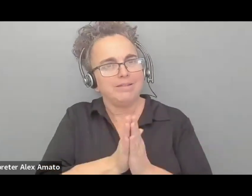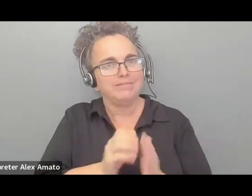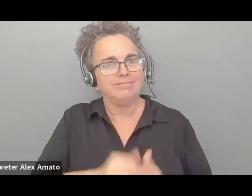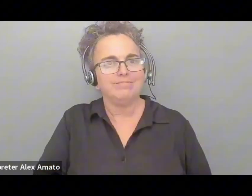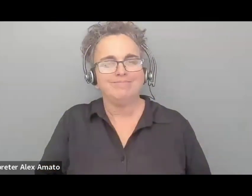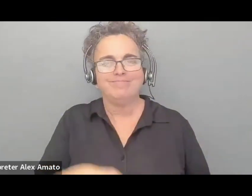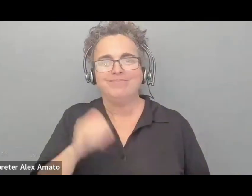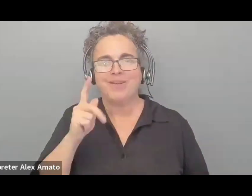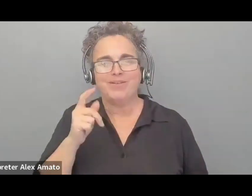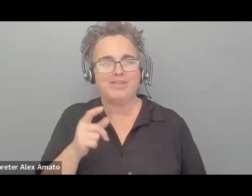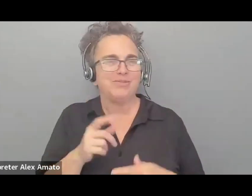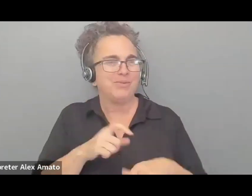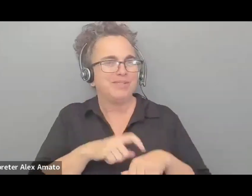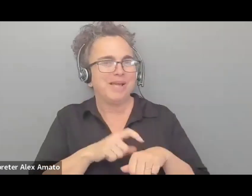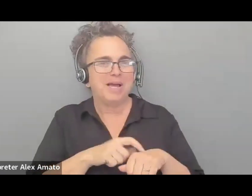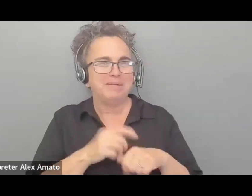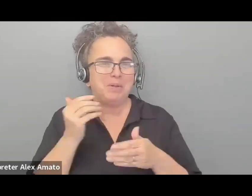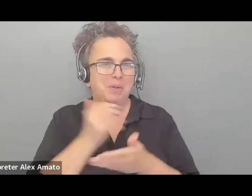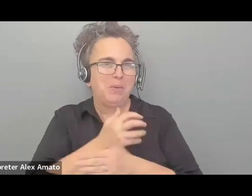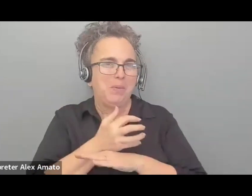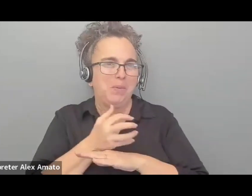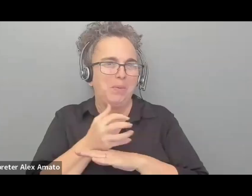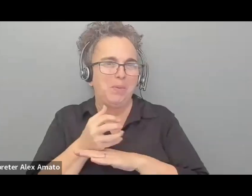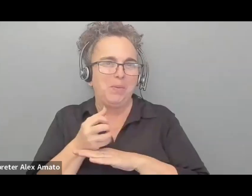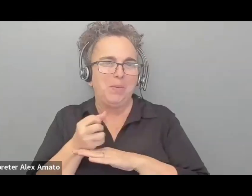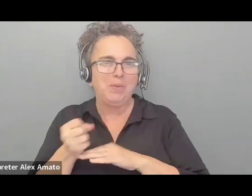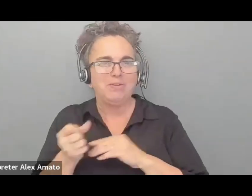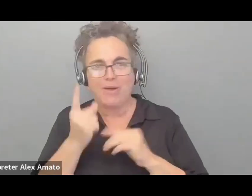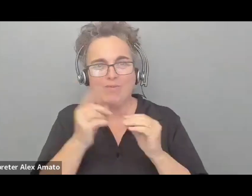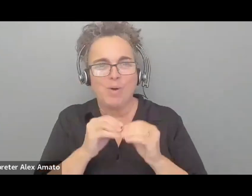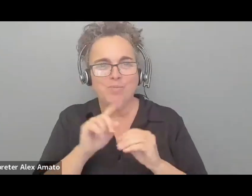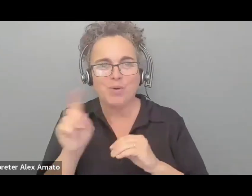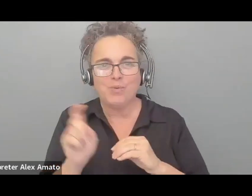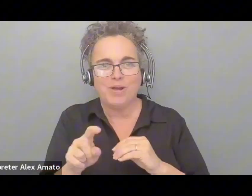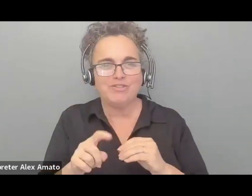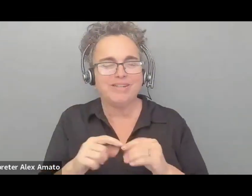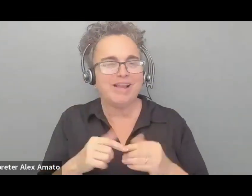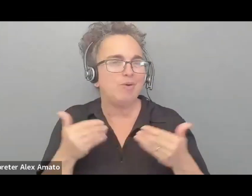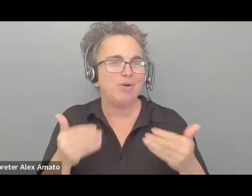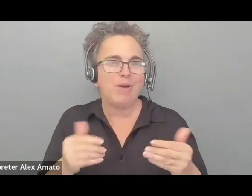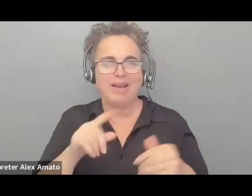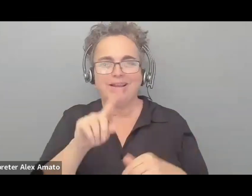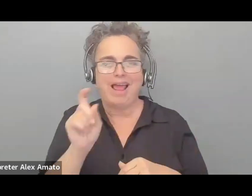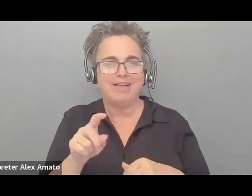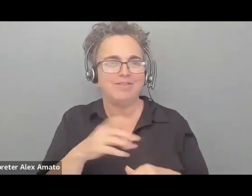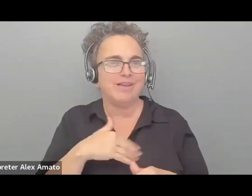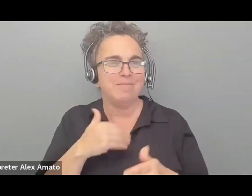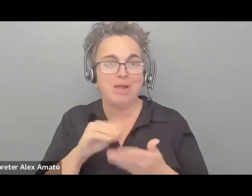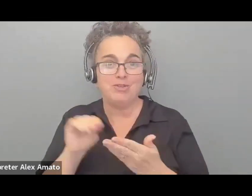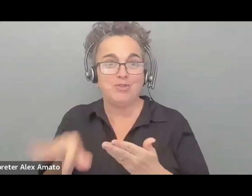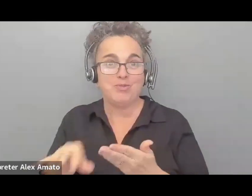so I'm gonna ask one last question. So I'll just ask my students are watching. So for the students out there